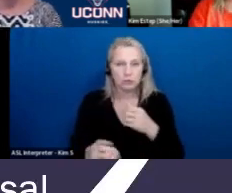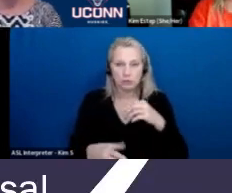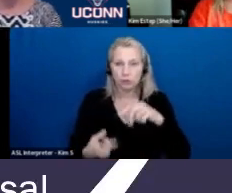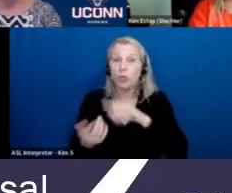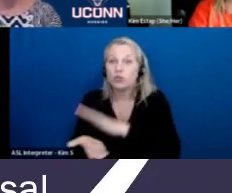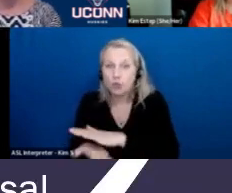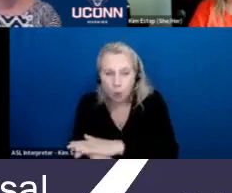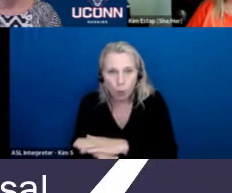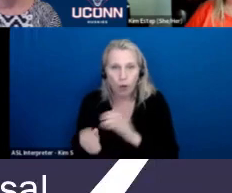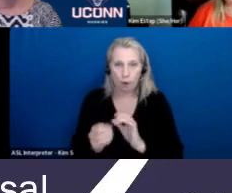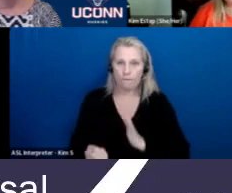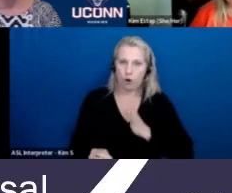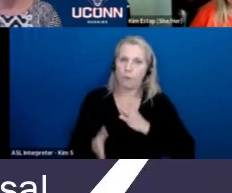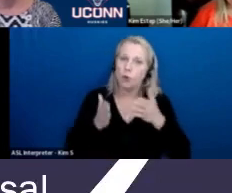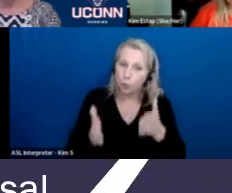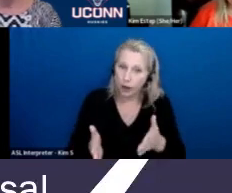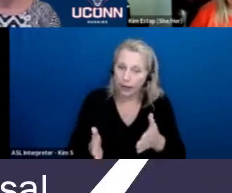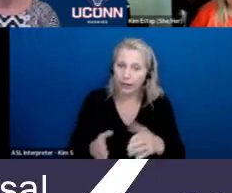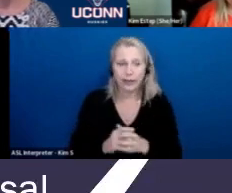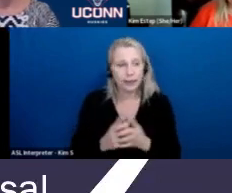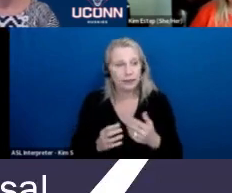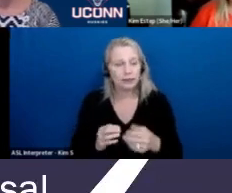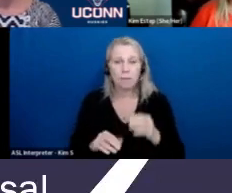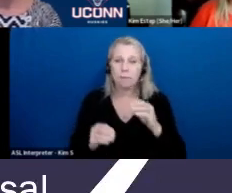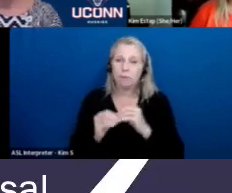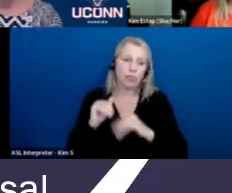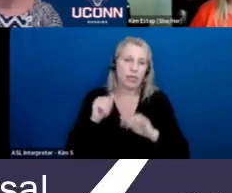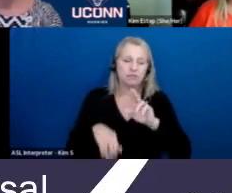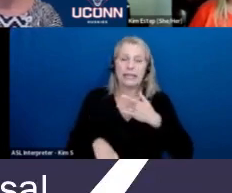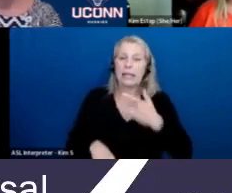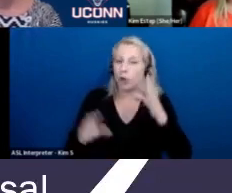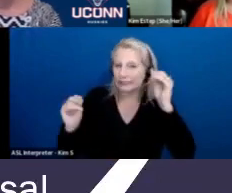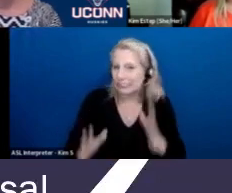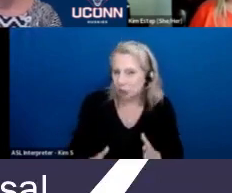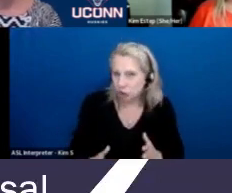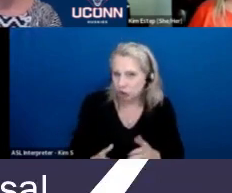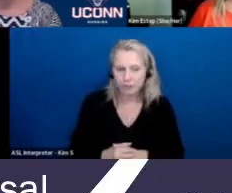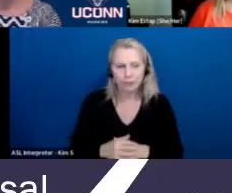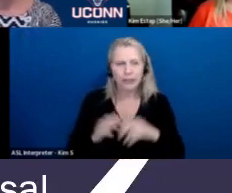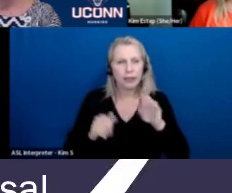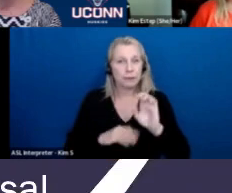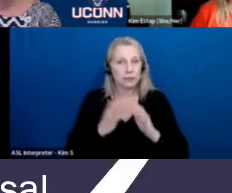more formal way, like outside just a typical teachers. It could be some sort of navigation